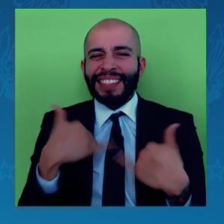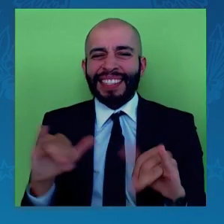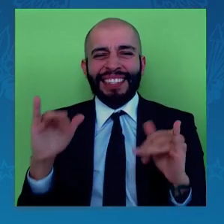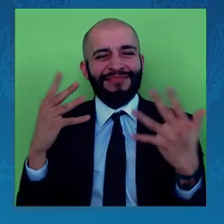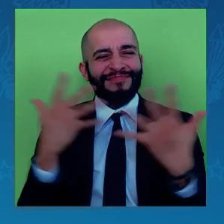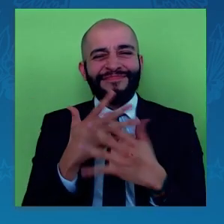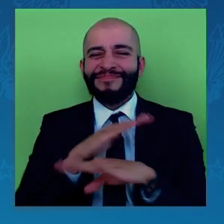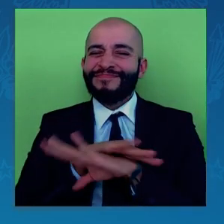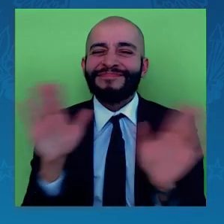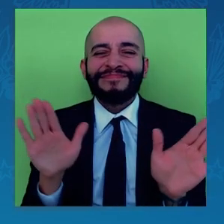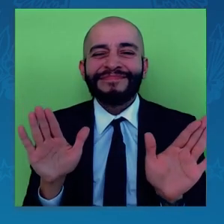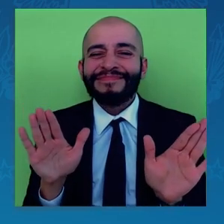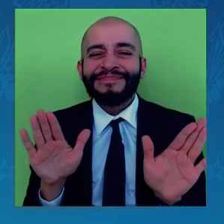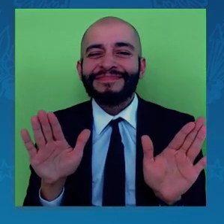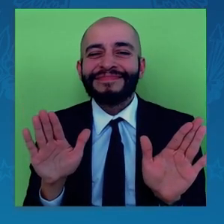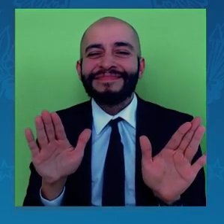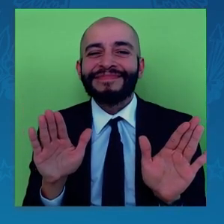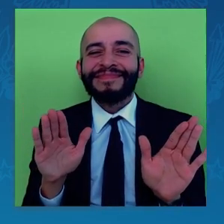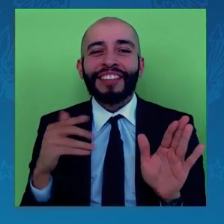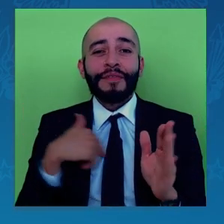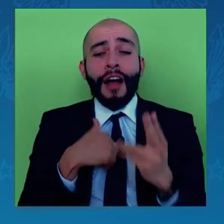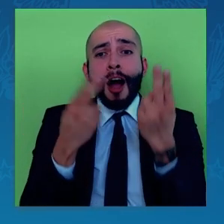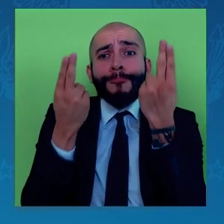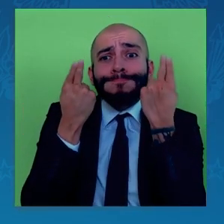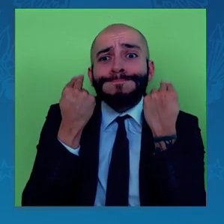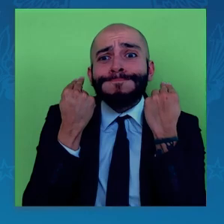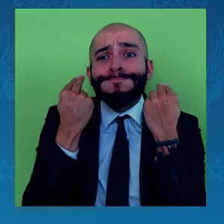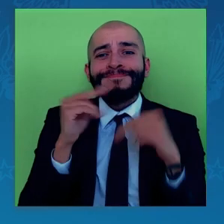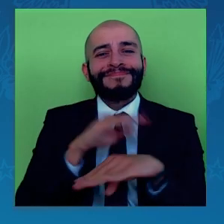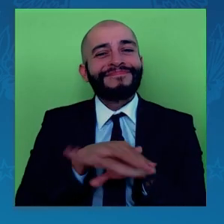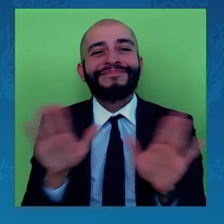We remain determined to build a better future.